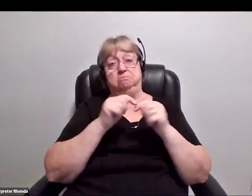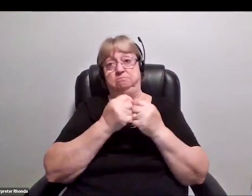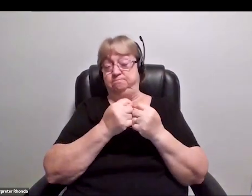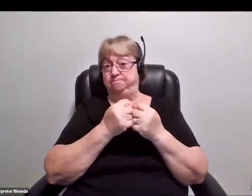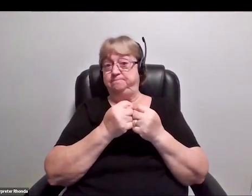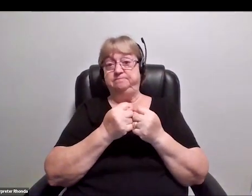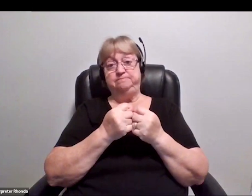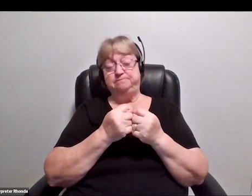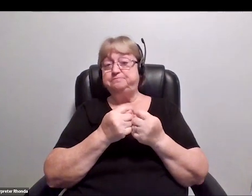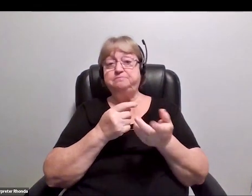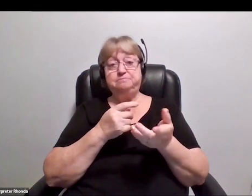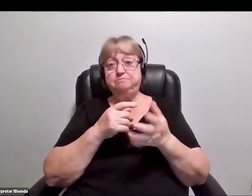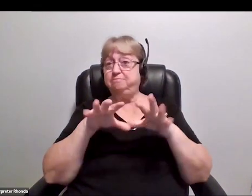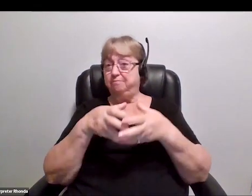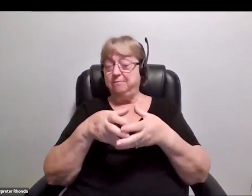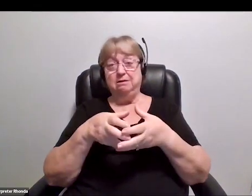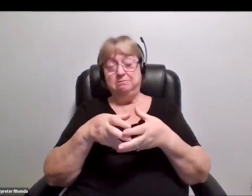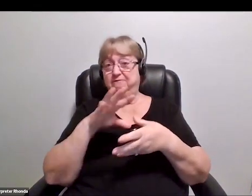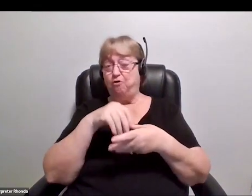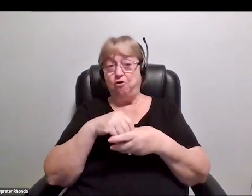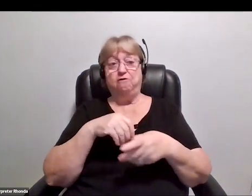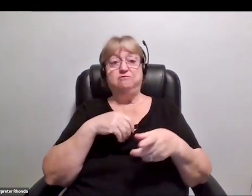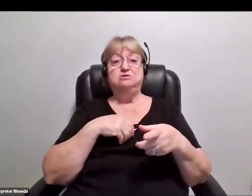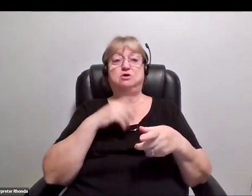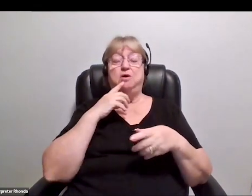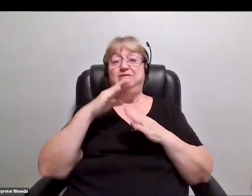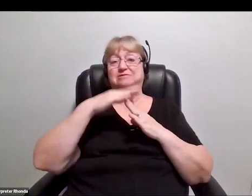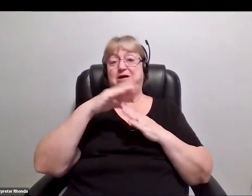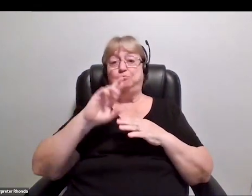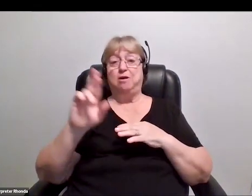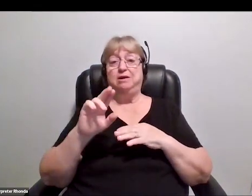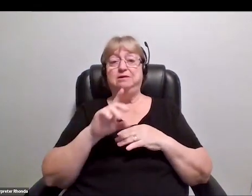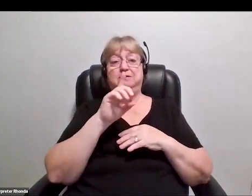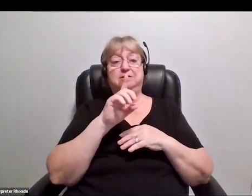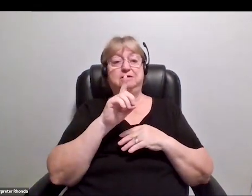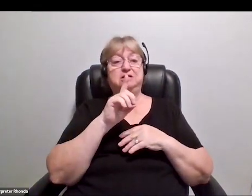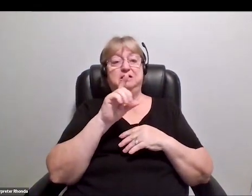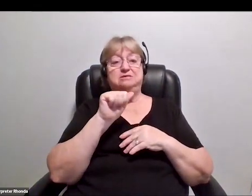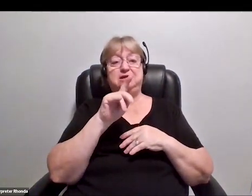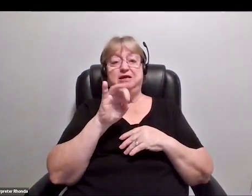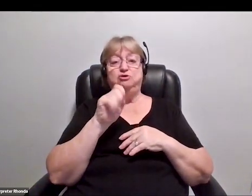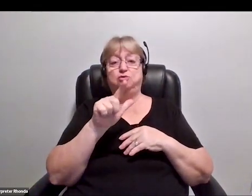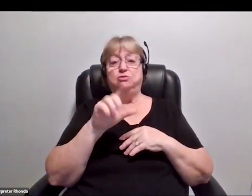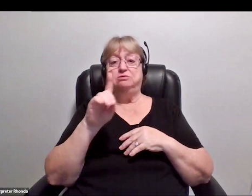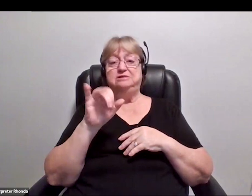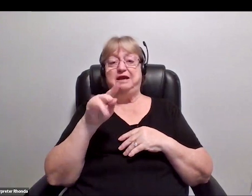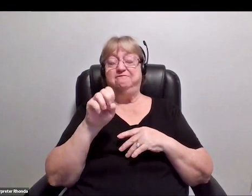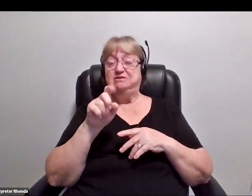Wanda's pictured in the top right. I spoke with her. Daniel Davis is the director of Lecture Demos at Harvard.